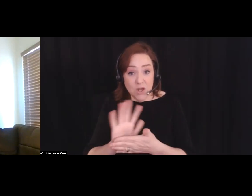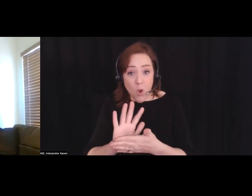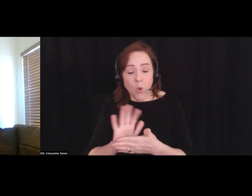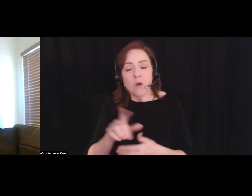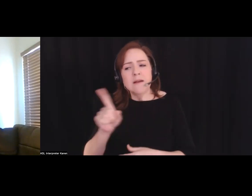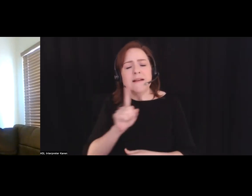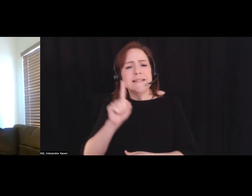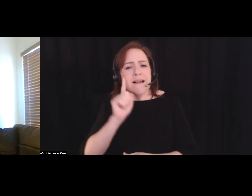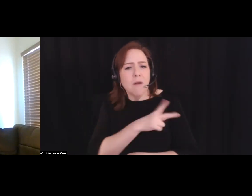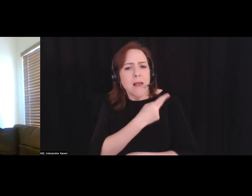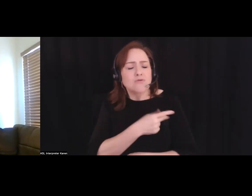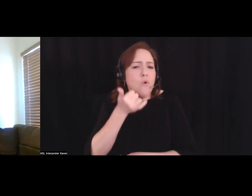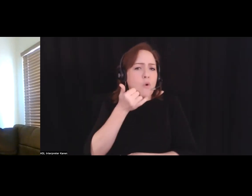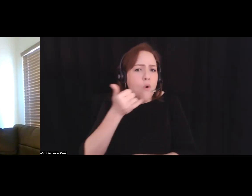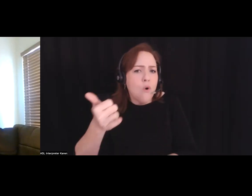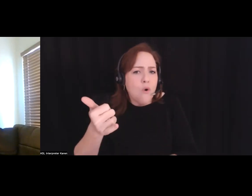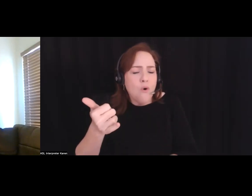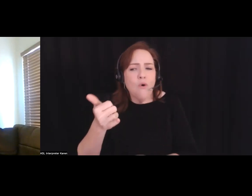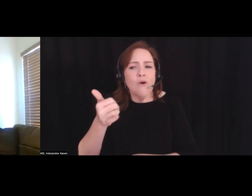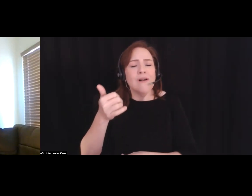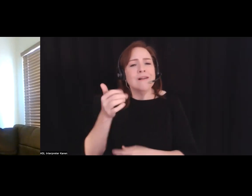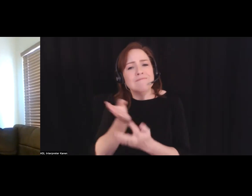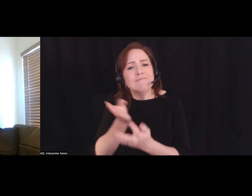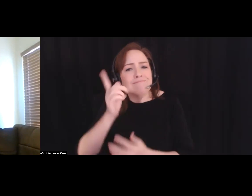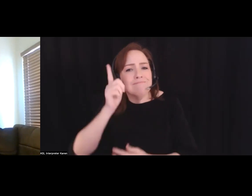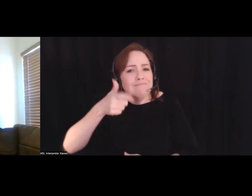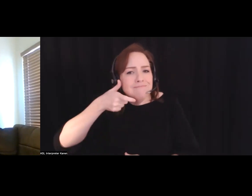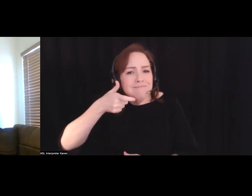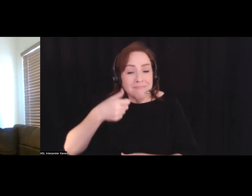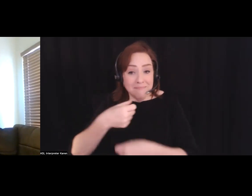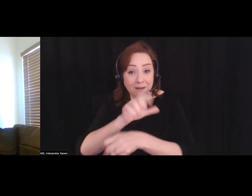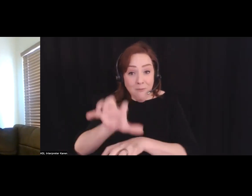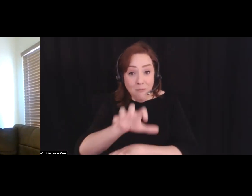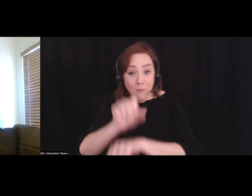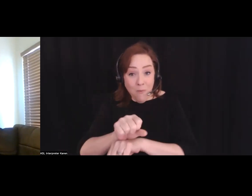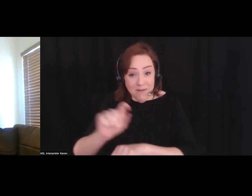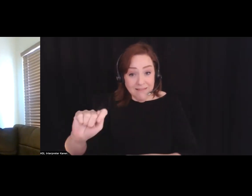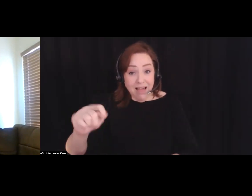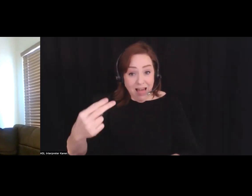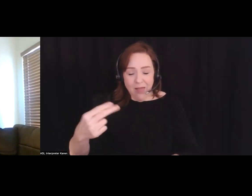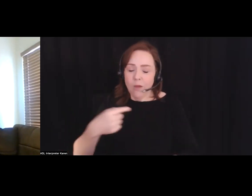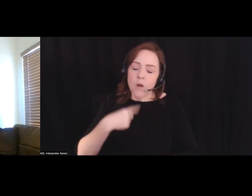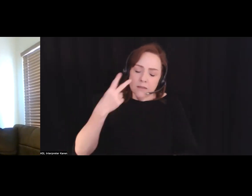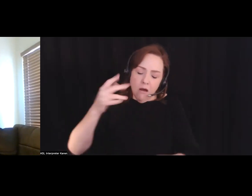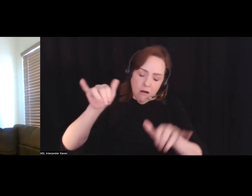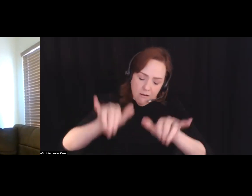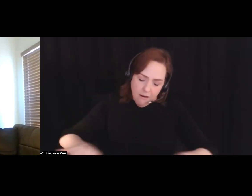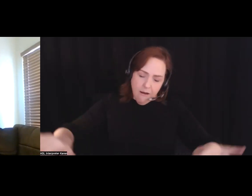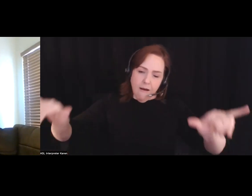in and tried to set up a telehealth appointment we see this often. this is common it's very it's